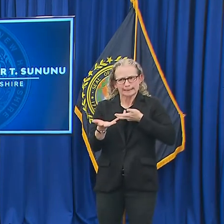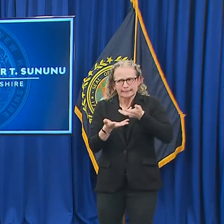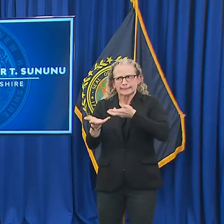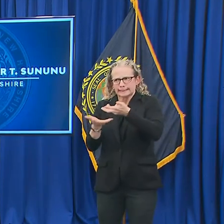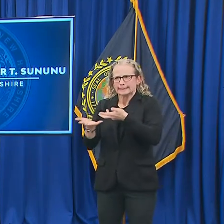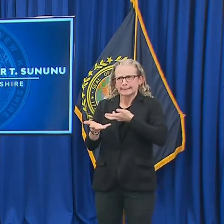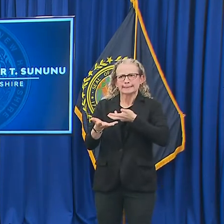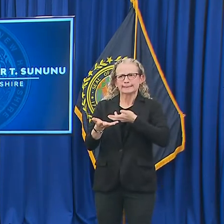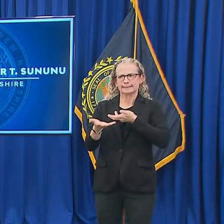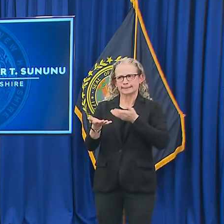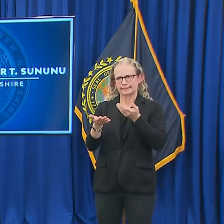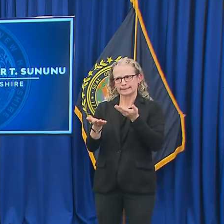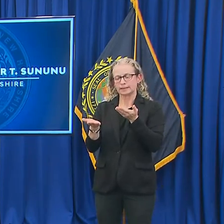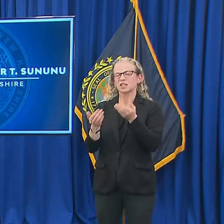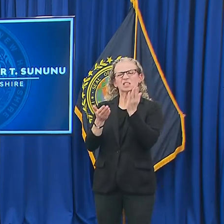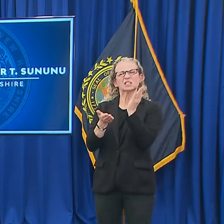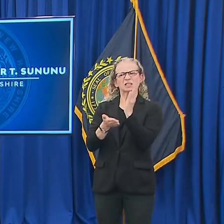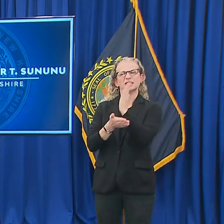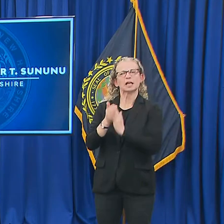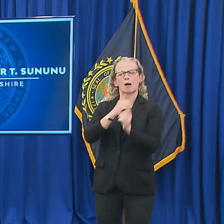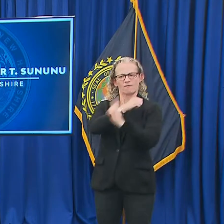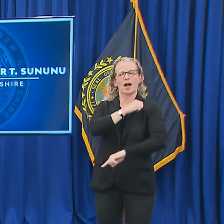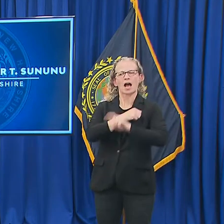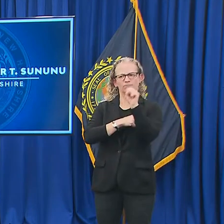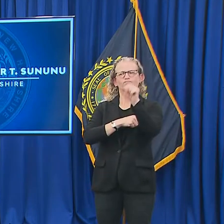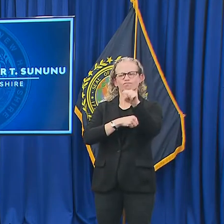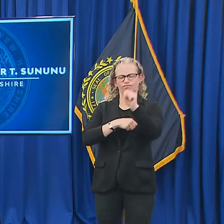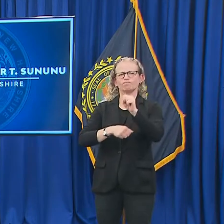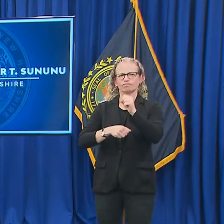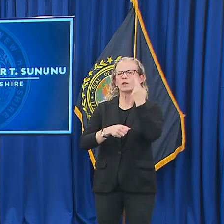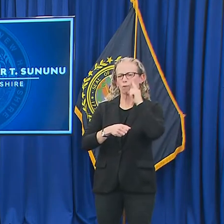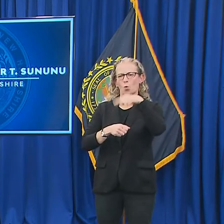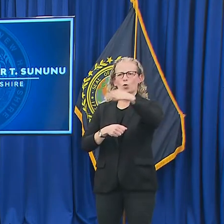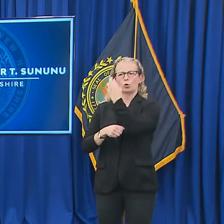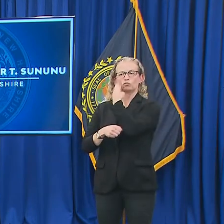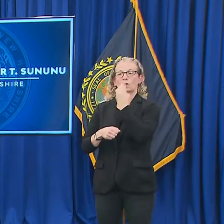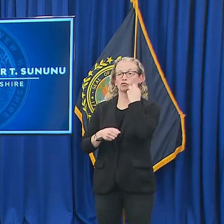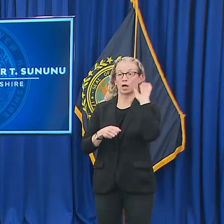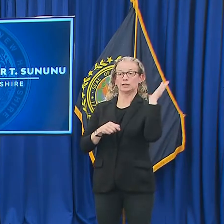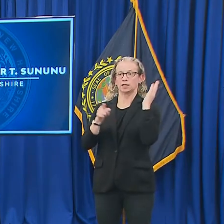in Maine and Vermont there states that are great examples to show that we can manage.